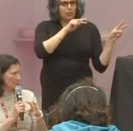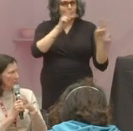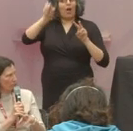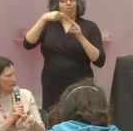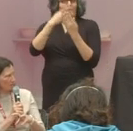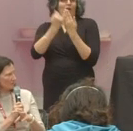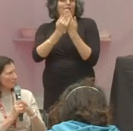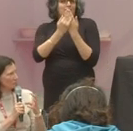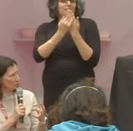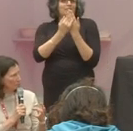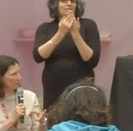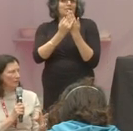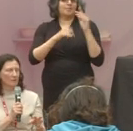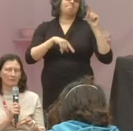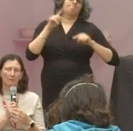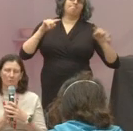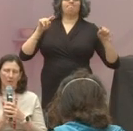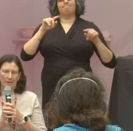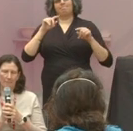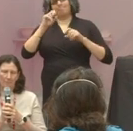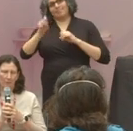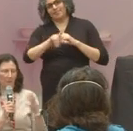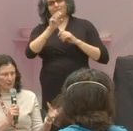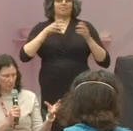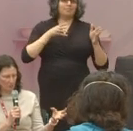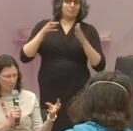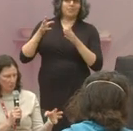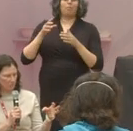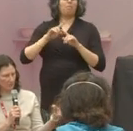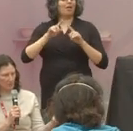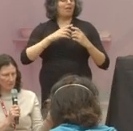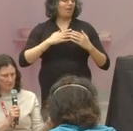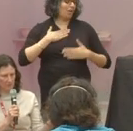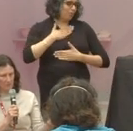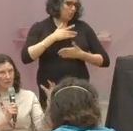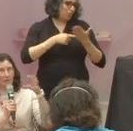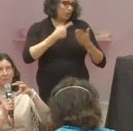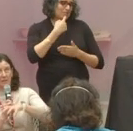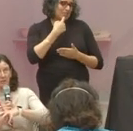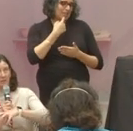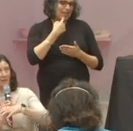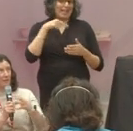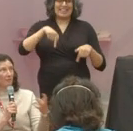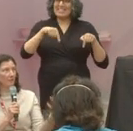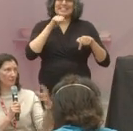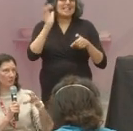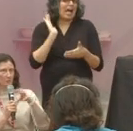and different ways to separate. But I really appreciate what you said that this isn't an intervention, I feel as if this